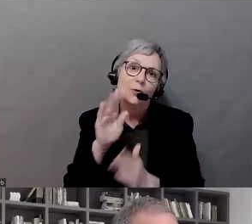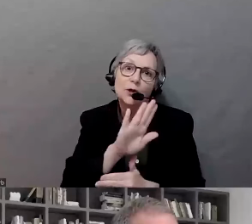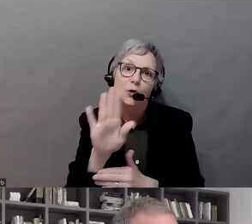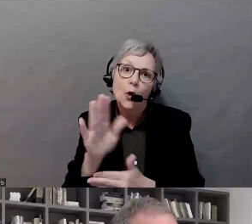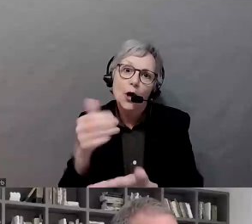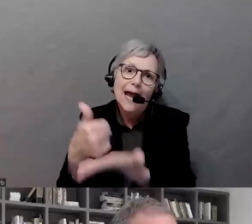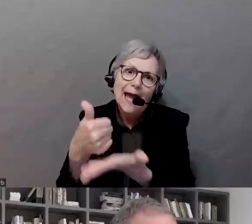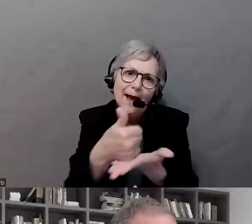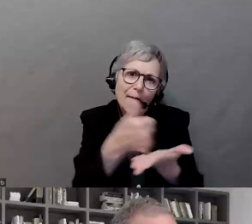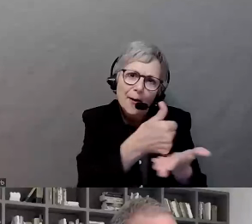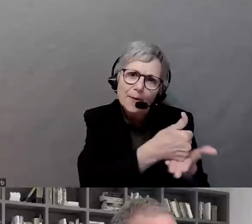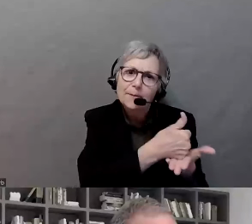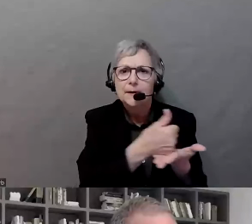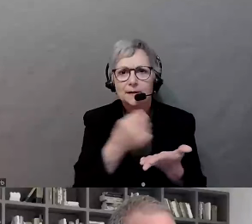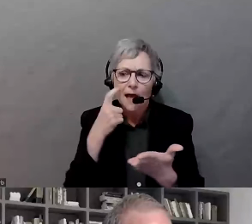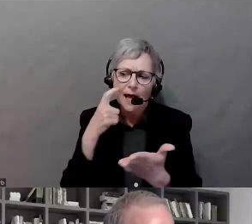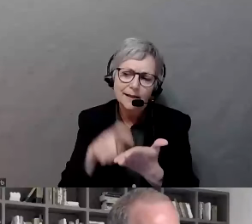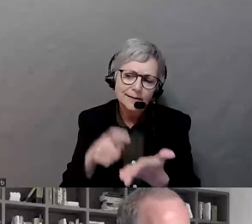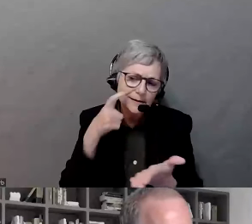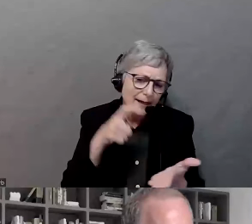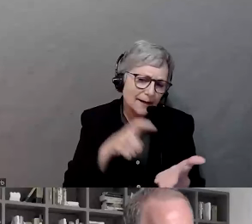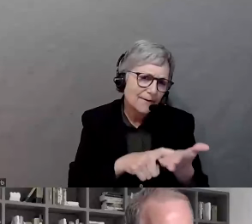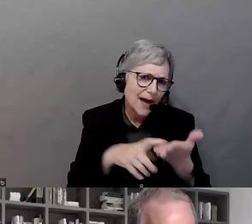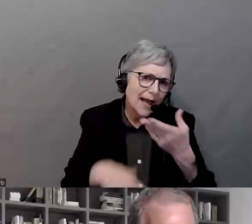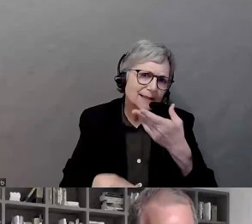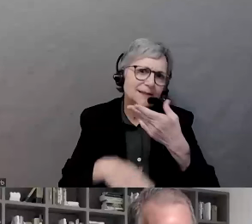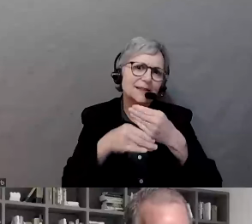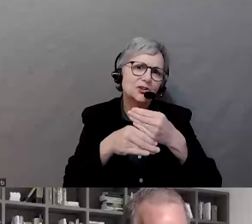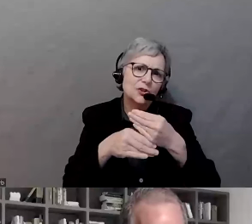RESOURCES THAT CAN BE SHARED THAT STATES AND OTHERS HAVE PUT